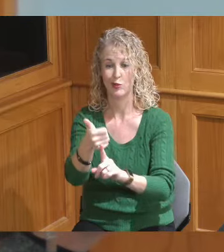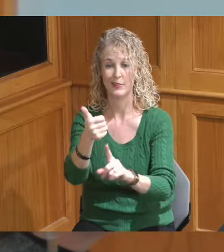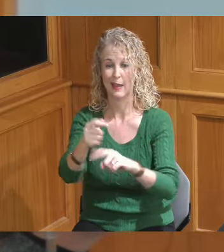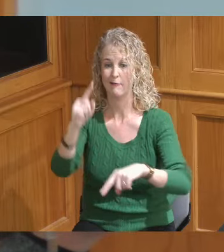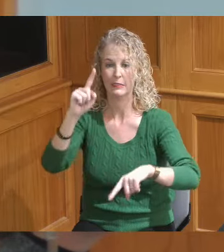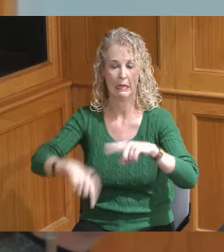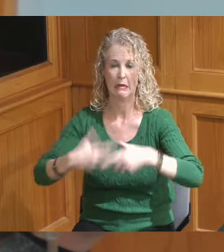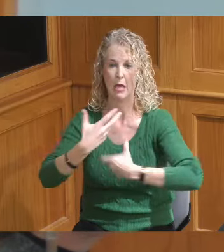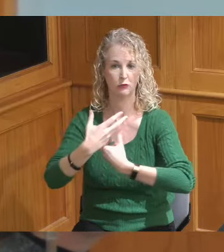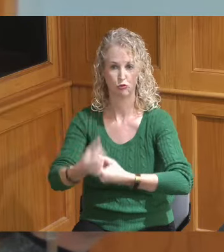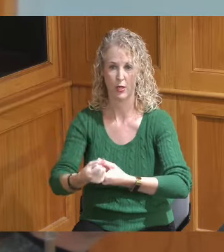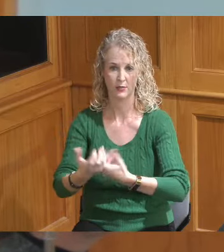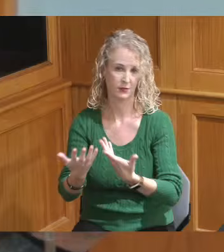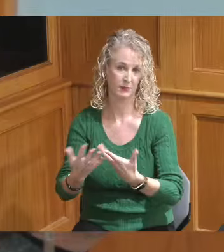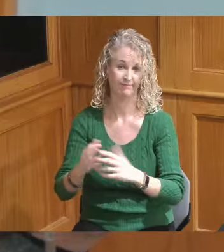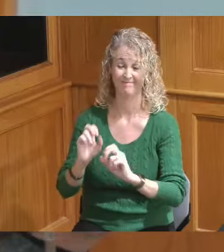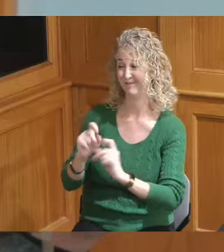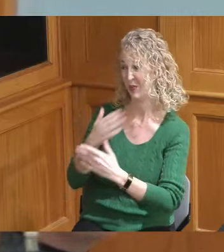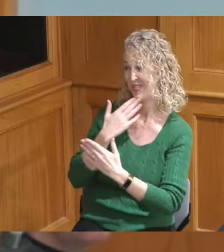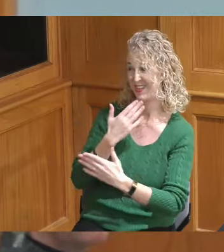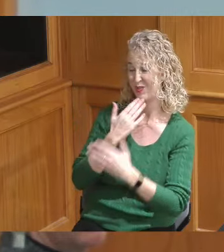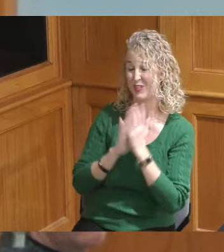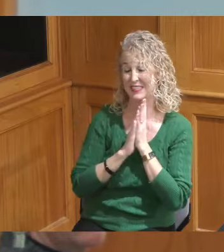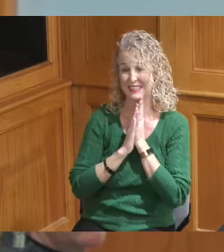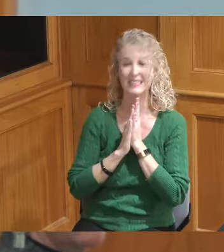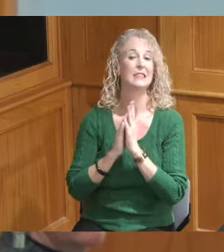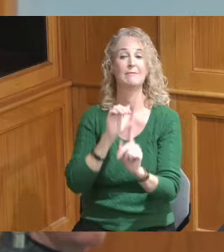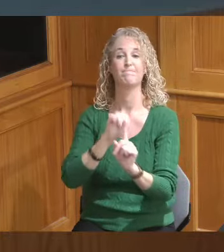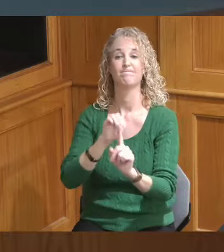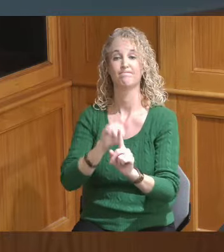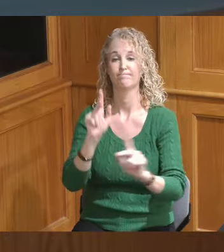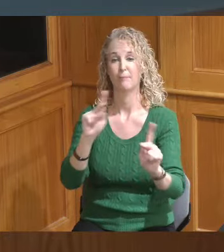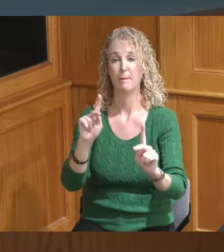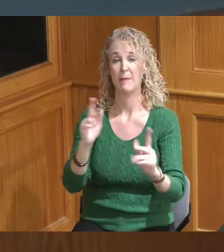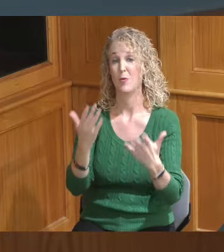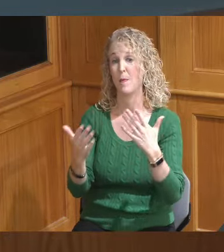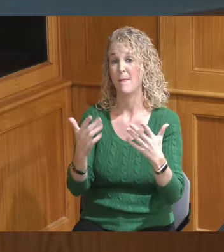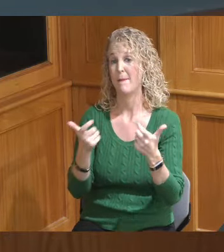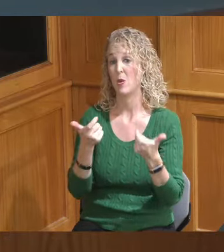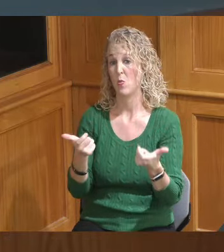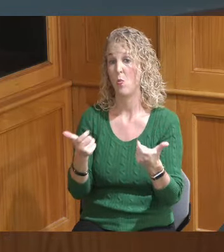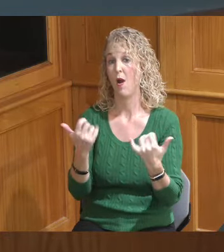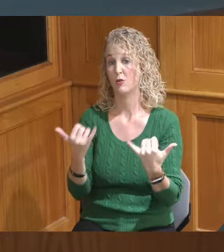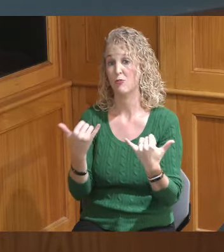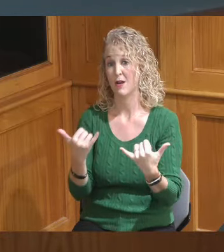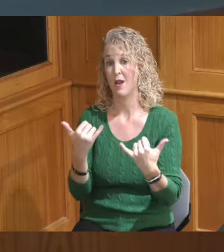times. Okay. Thank you very much. And ju just a reminder to anybody that might be viewing